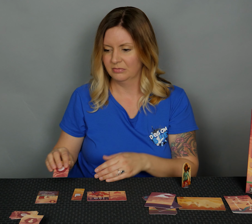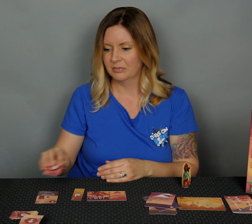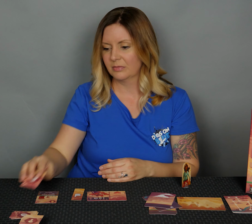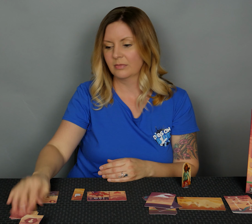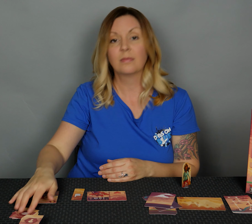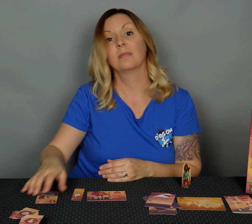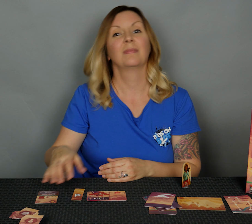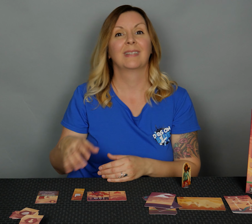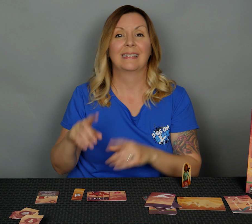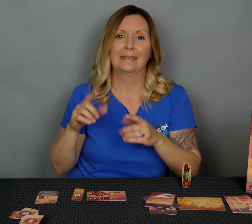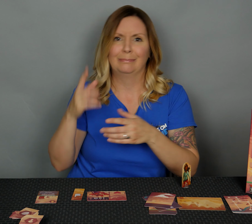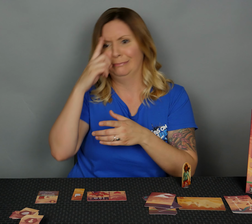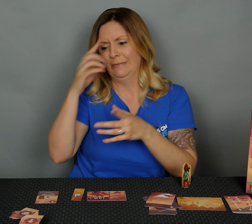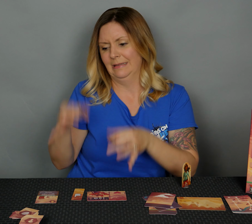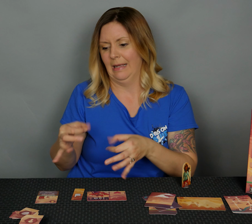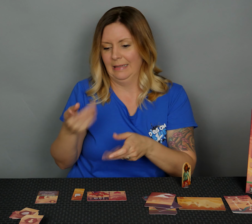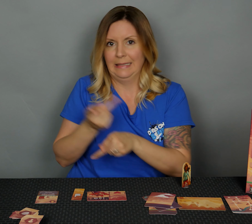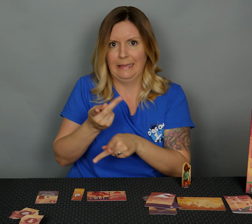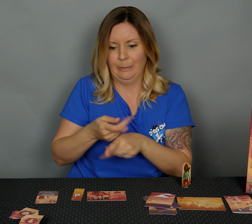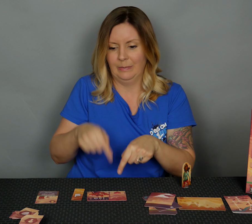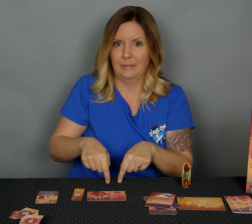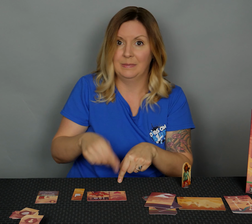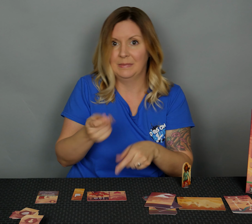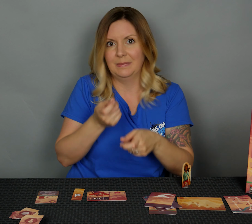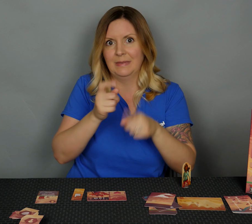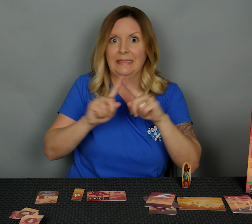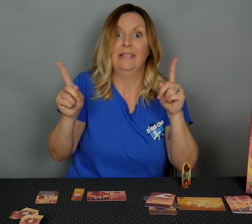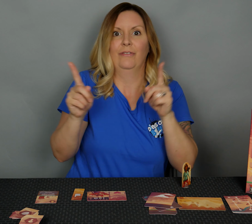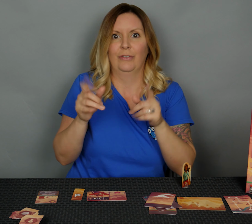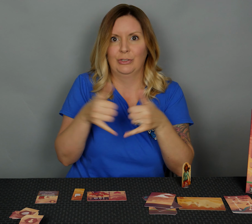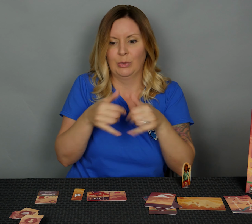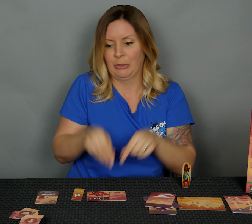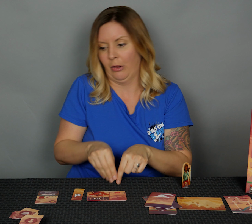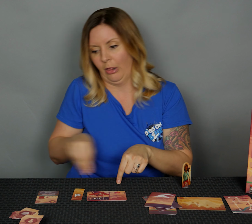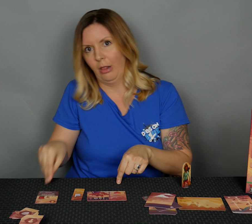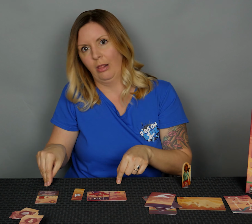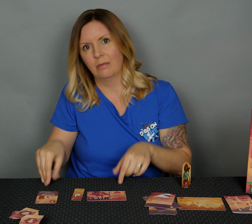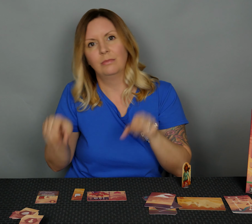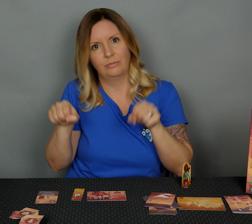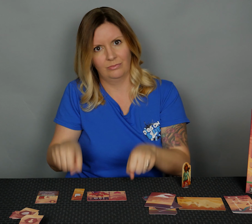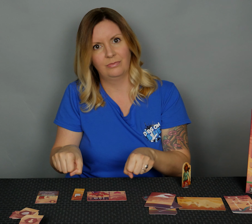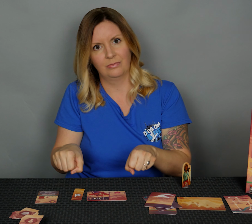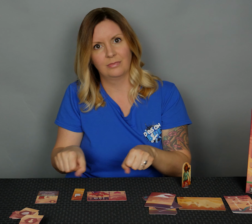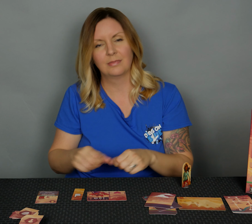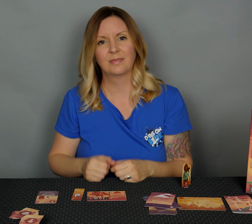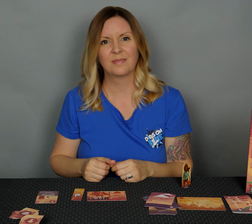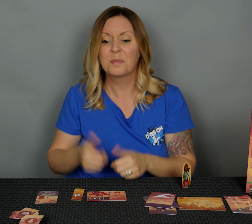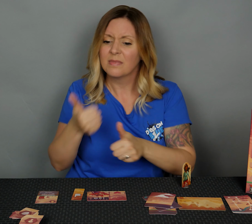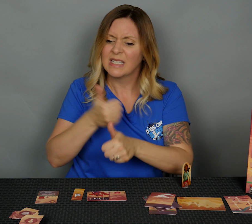you’ve collected.